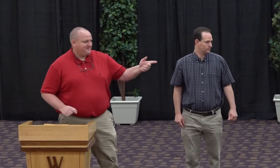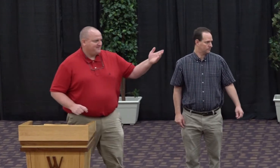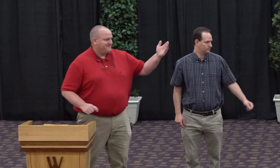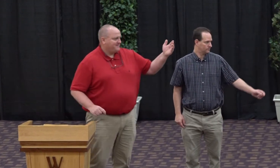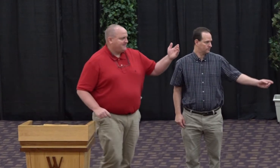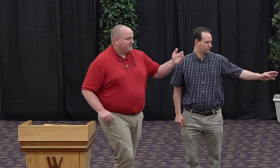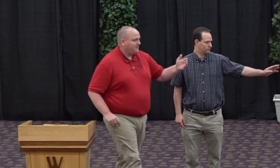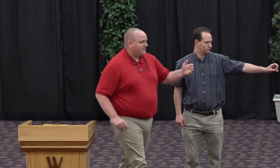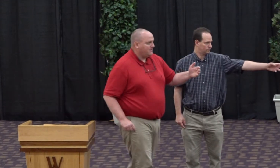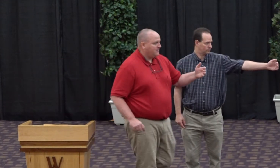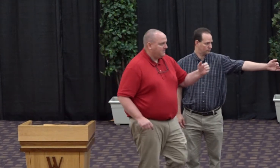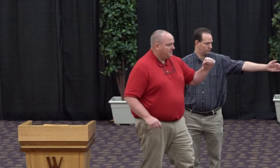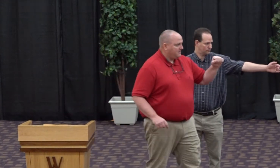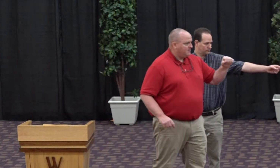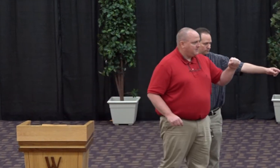Brooklynn Hair.